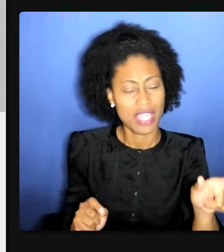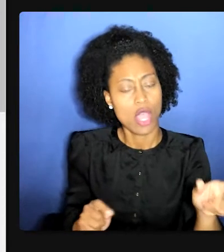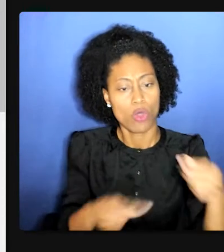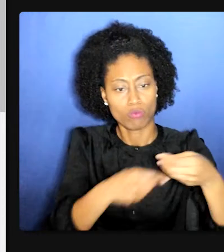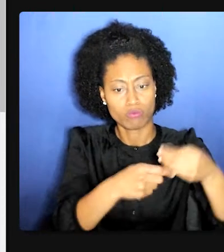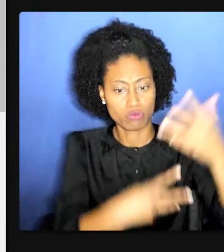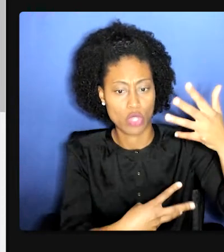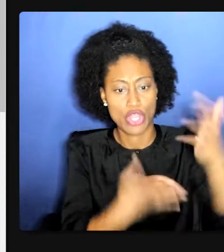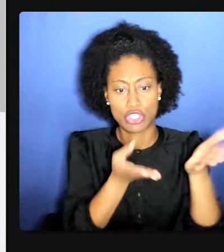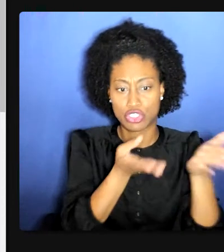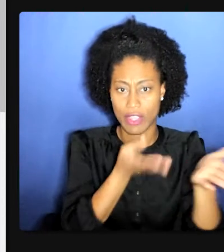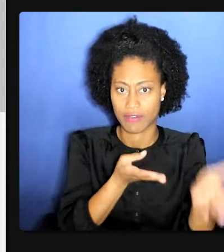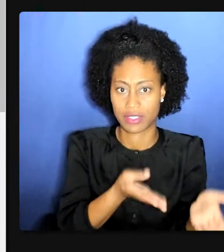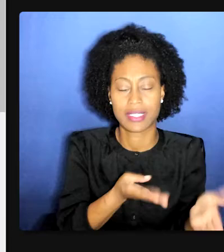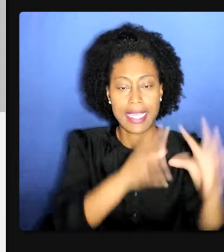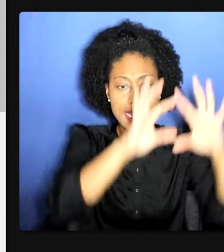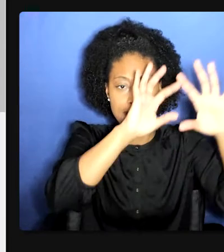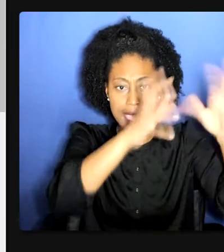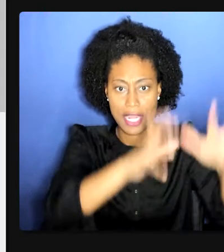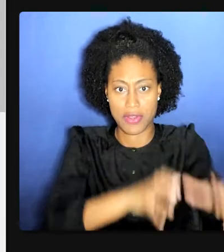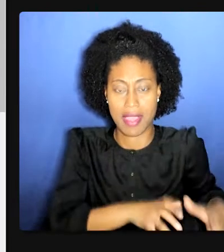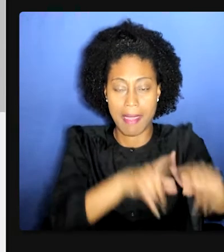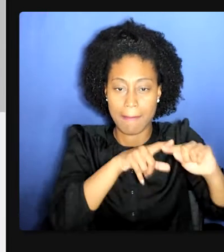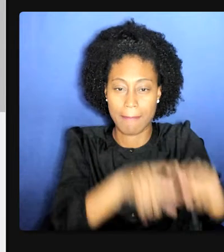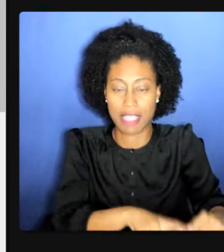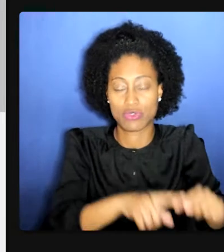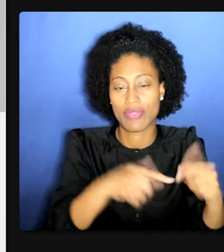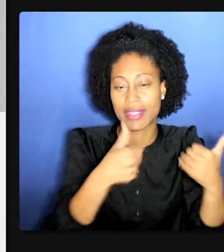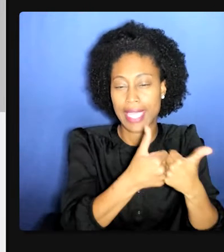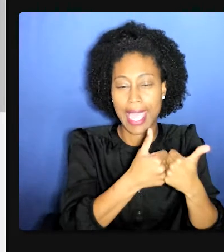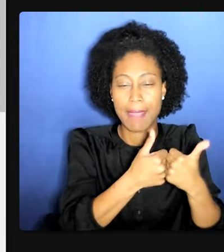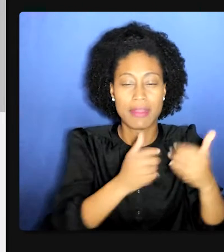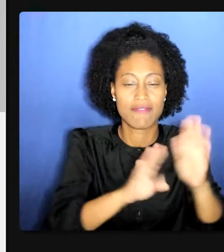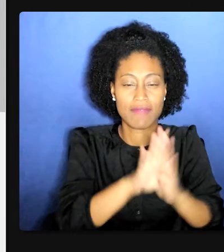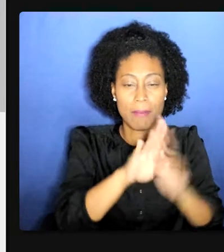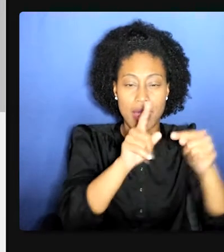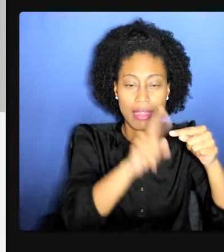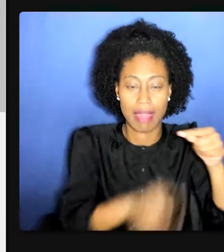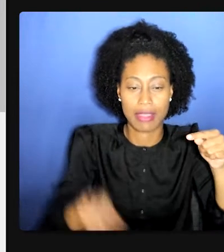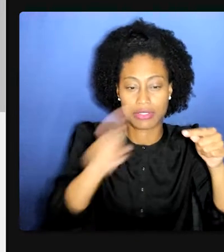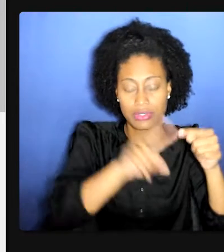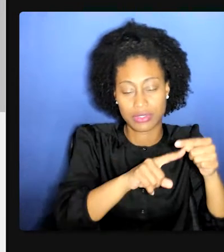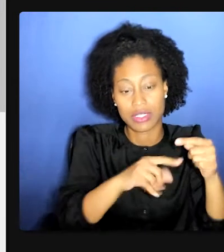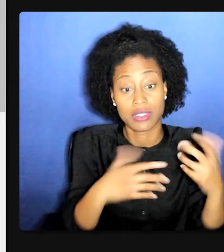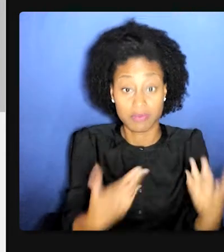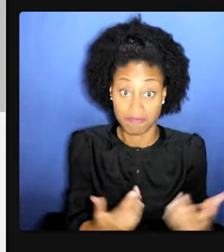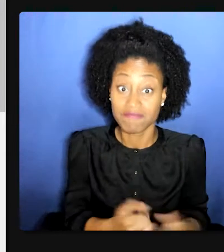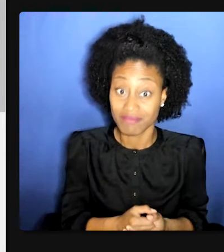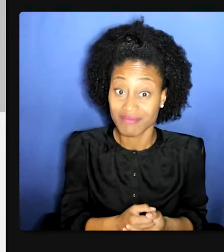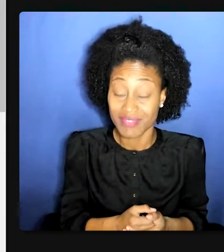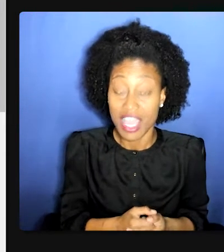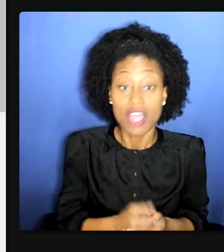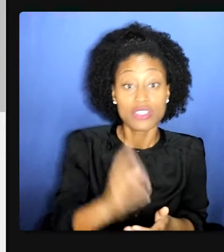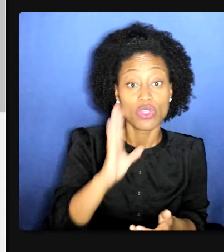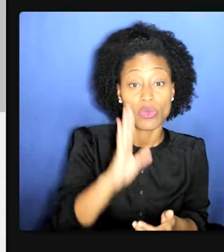which are categorized based on the game development lifecycles starting with build, engage and analyze. Here, we'll be particularly talking